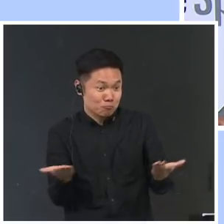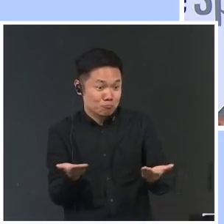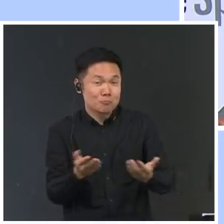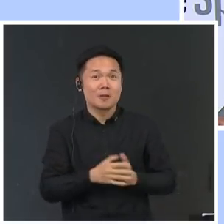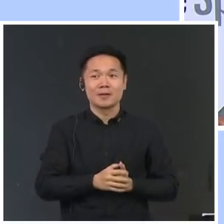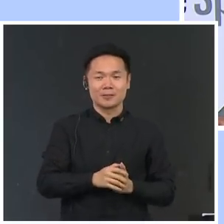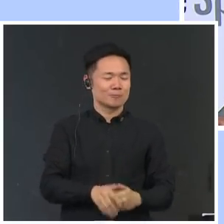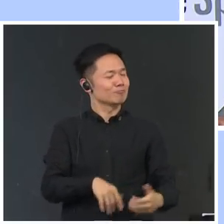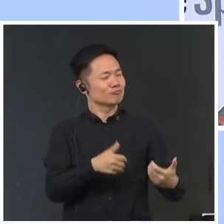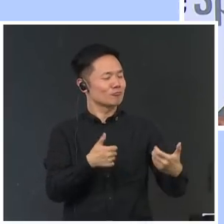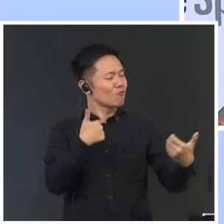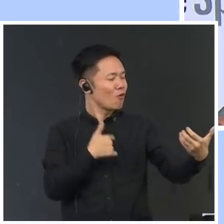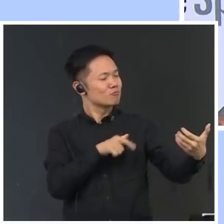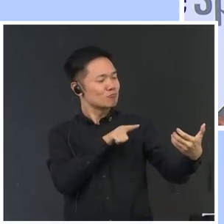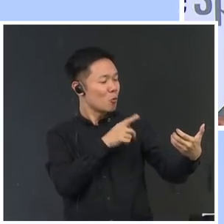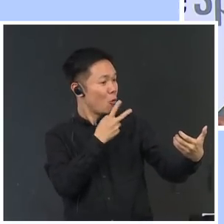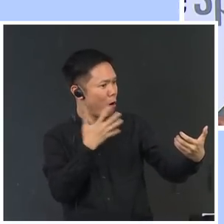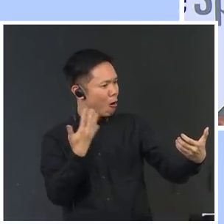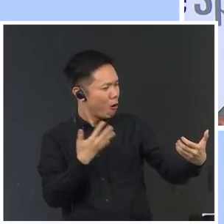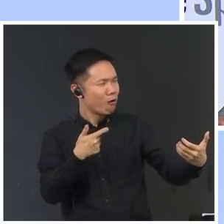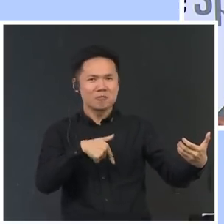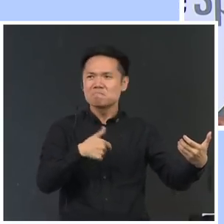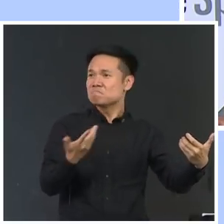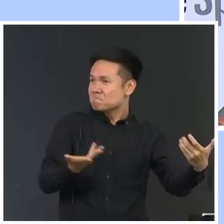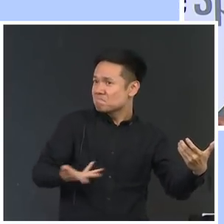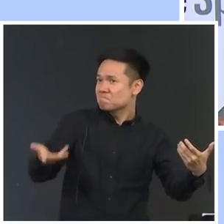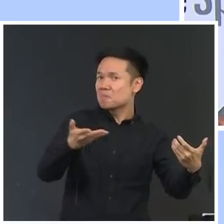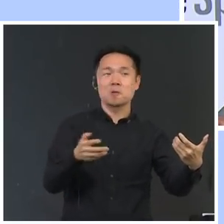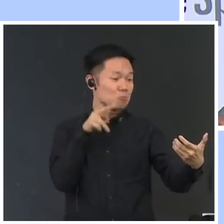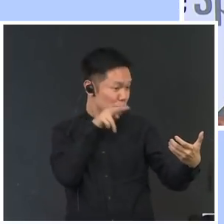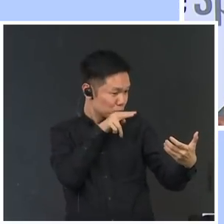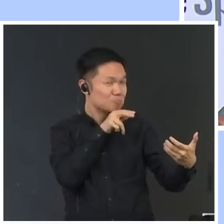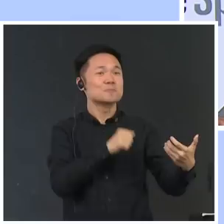this event live to many, many venues throughout Japan, and we are hearing from the participants throughout the